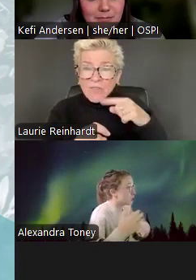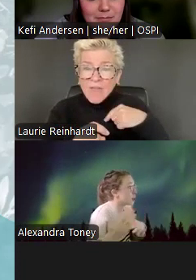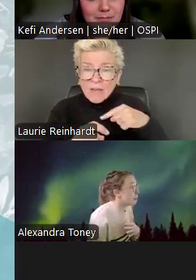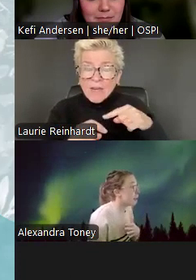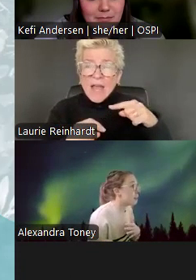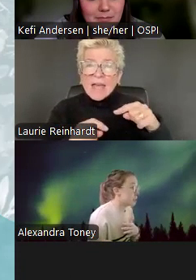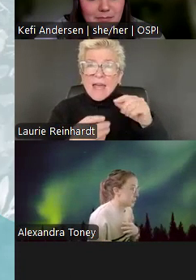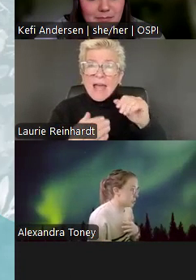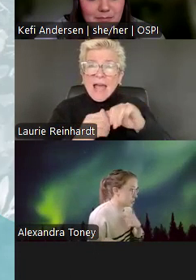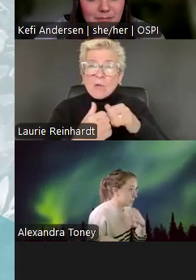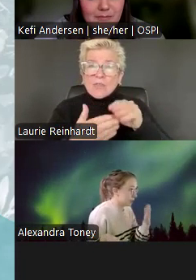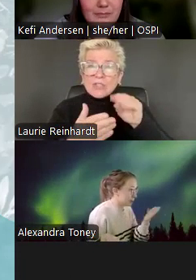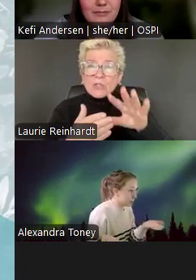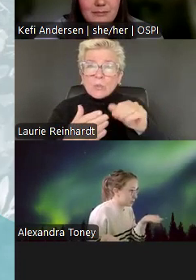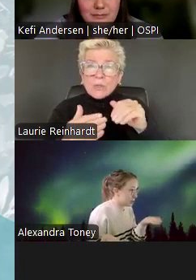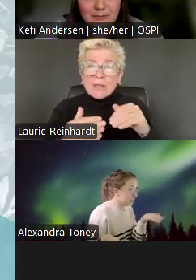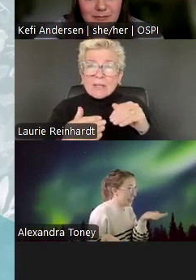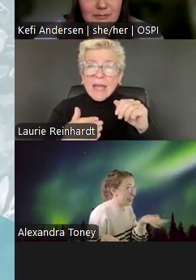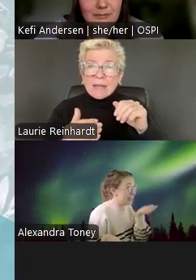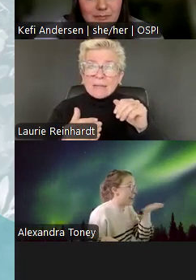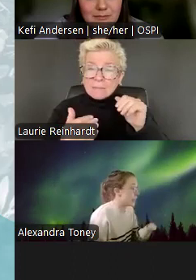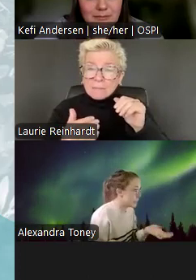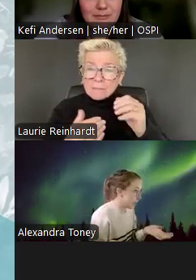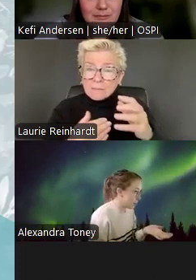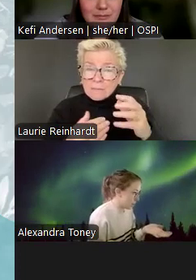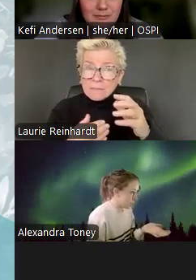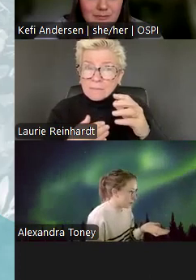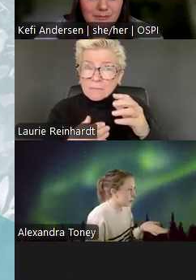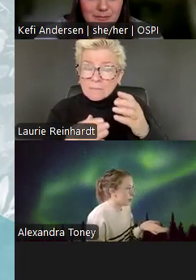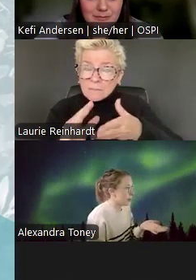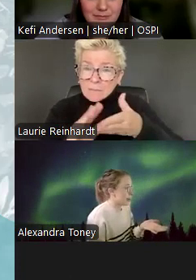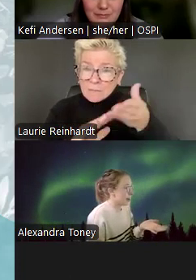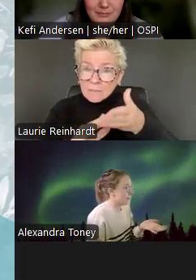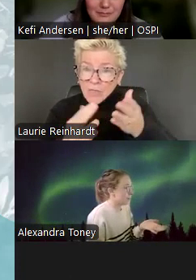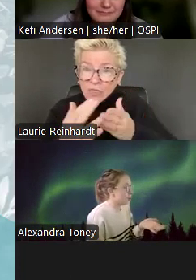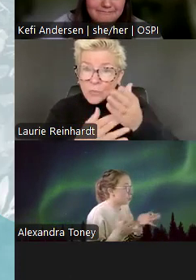it's hard to make those decisions because the courses weren't like designed that way. So it